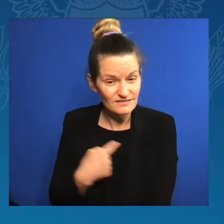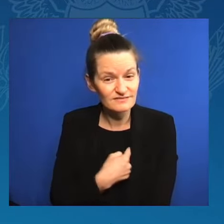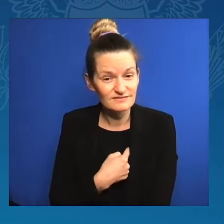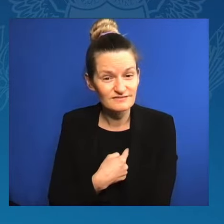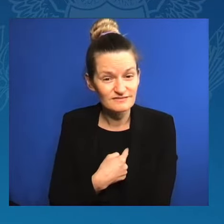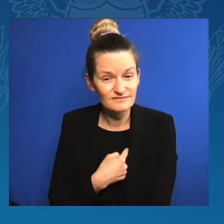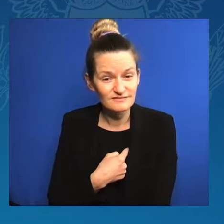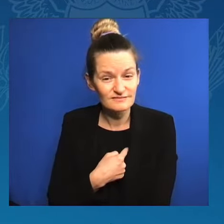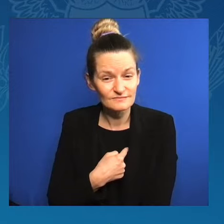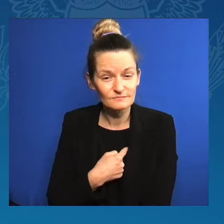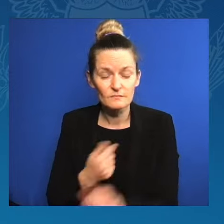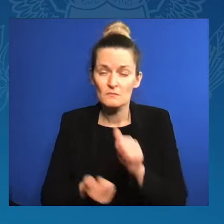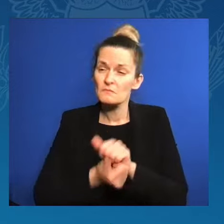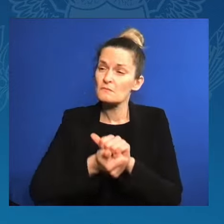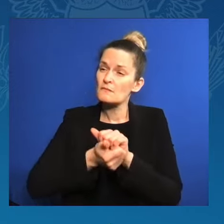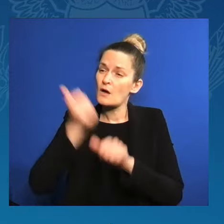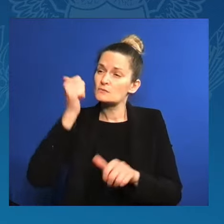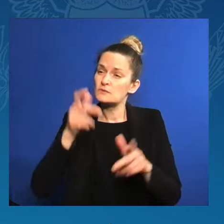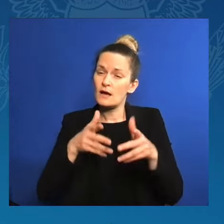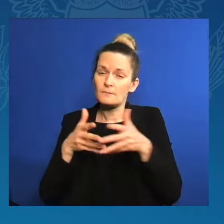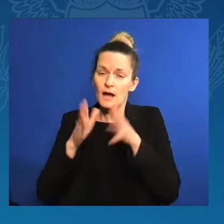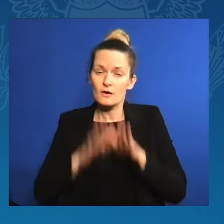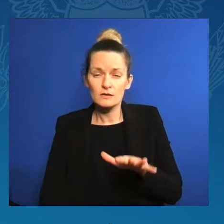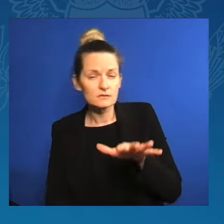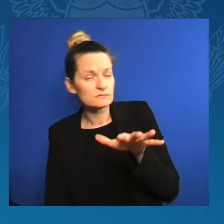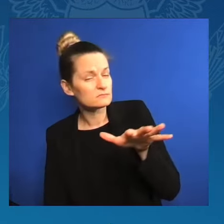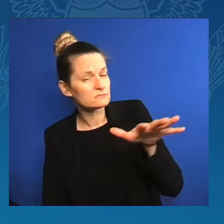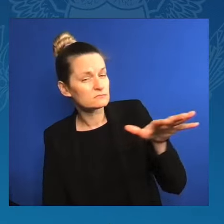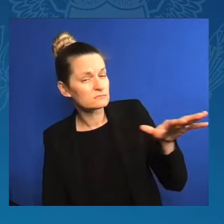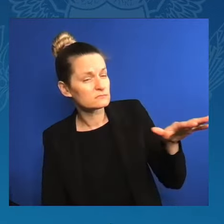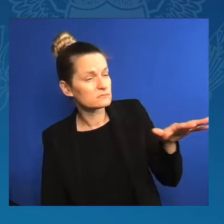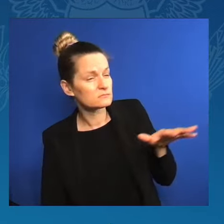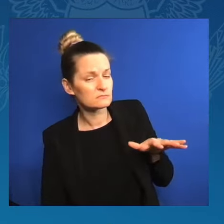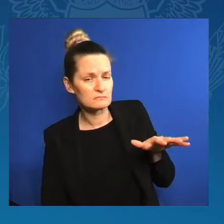agree that one does not have to abandon their faith